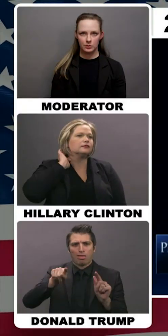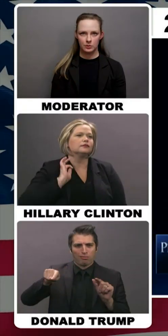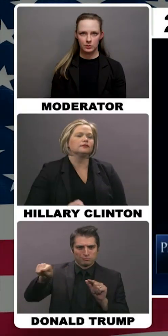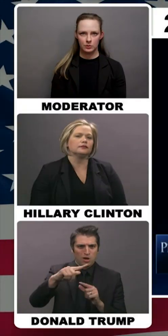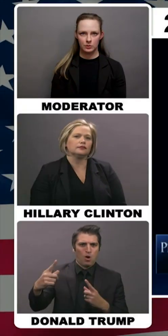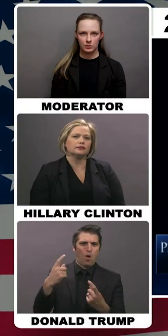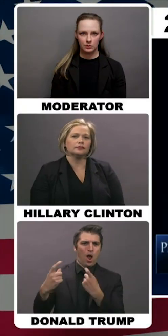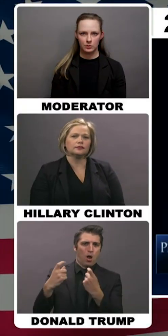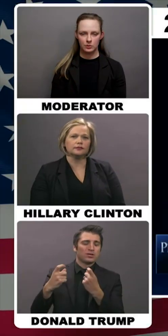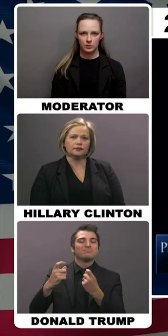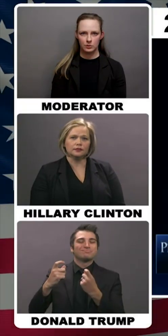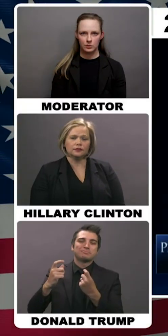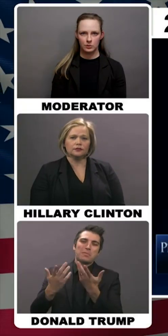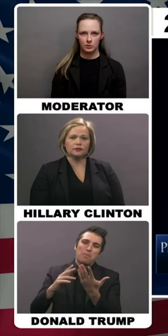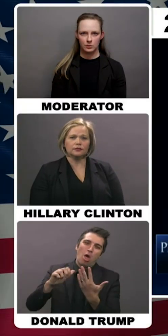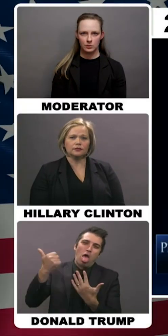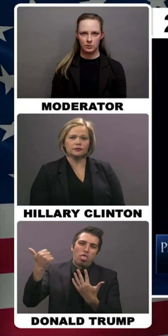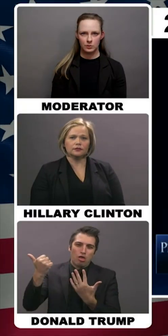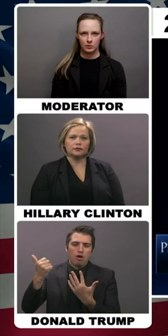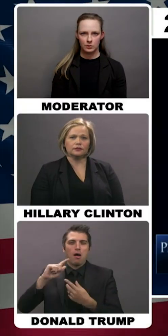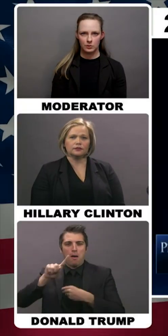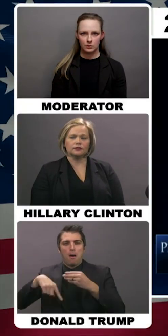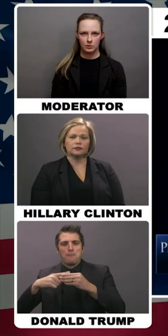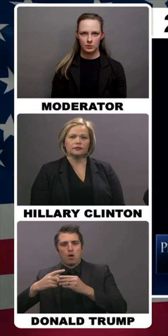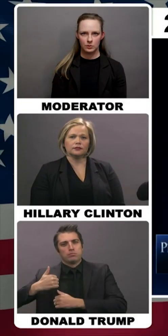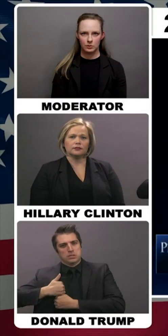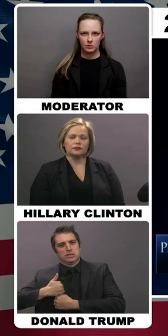Obamacare is a disaster. You know it, we all know it.